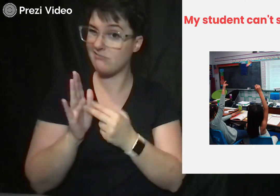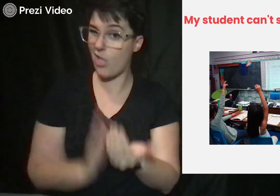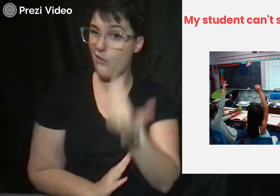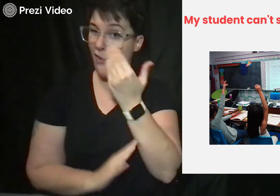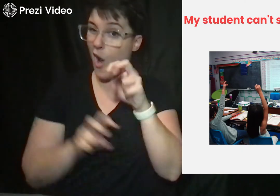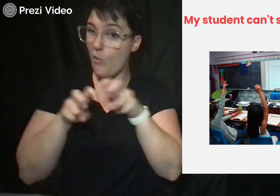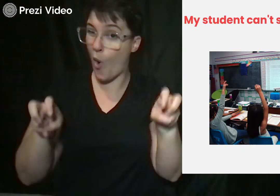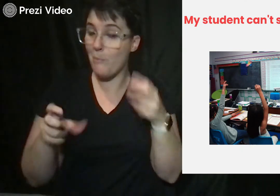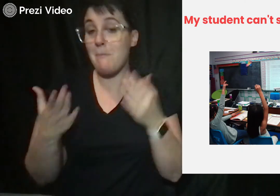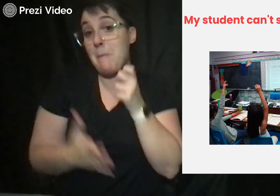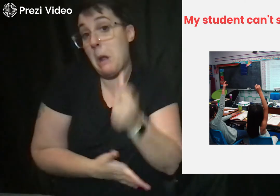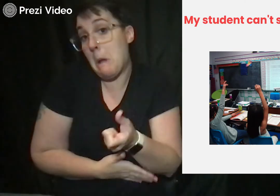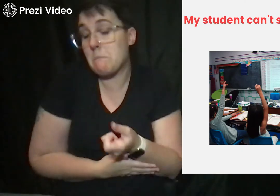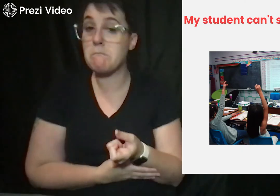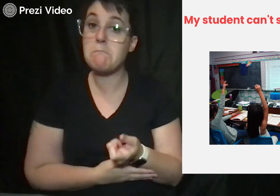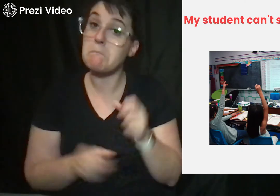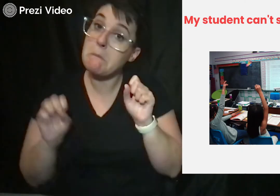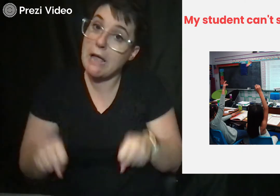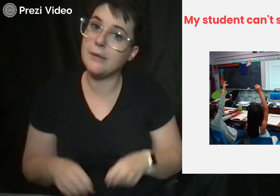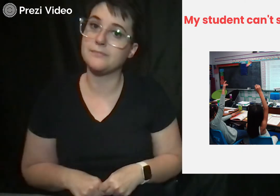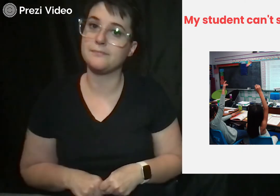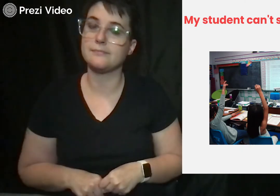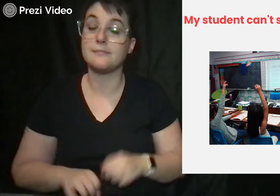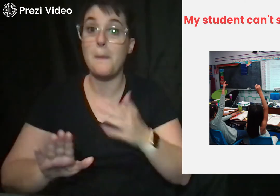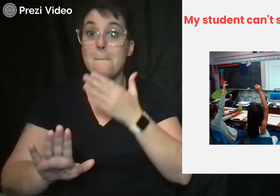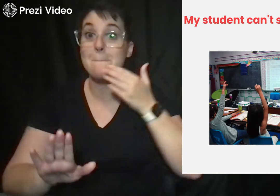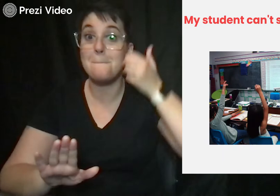That doesn’t always mean the front row, but sometimes it can.